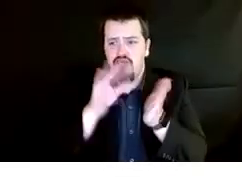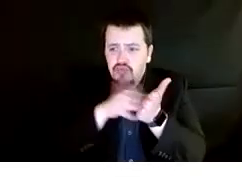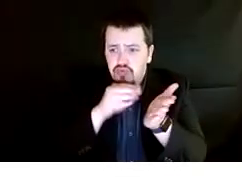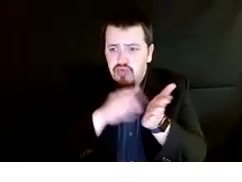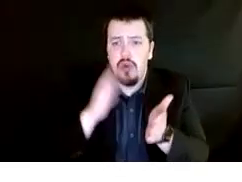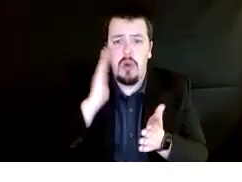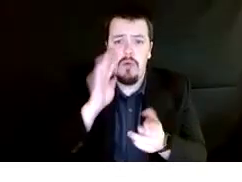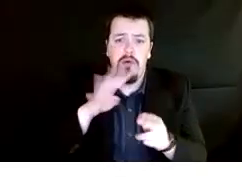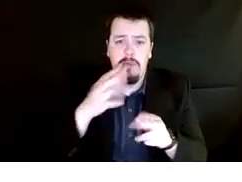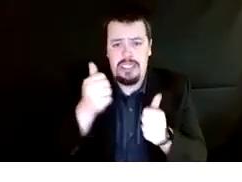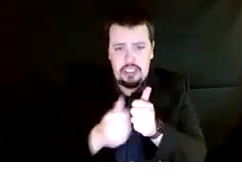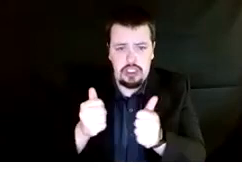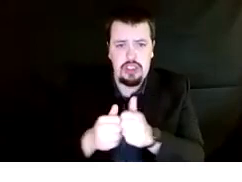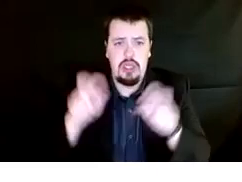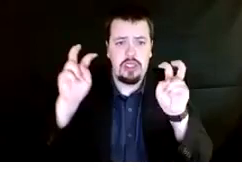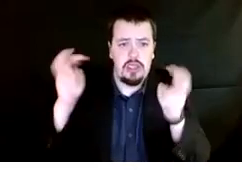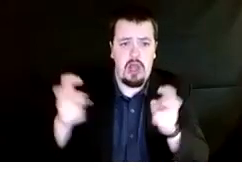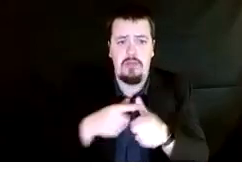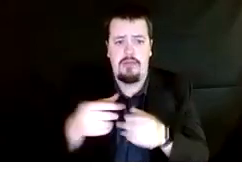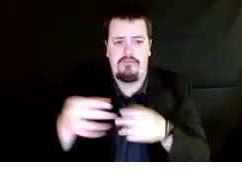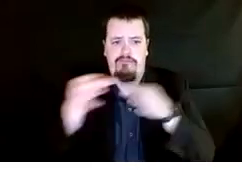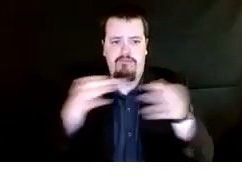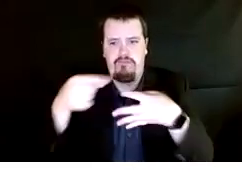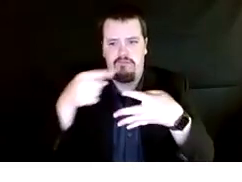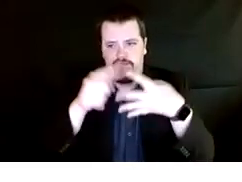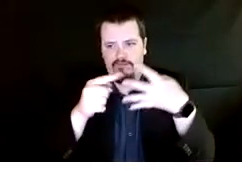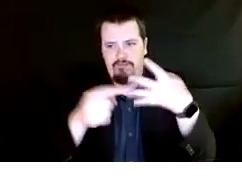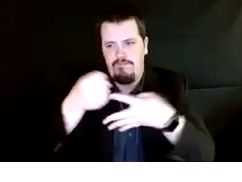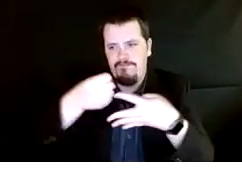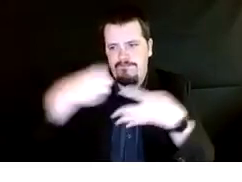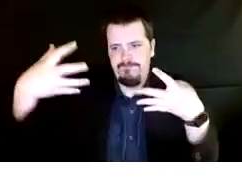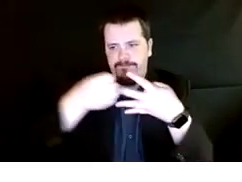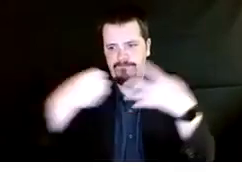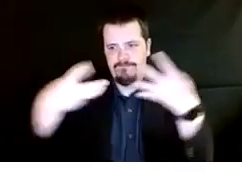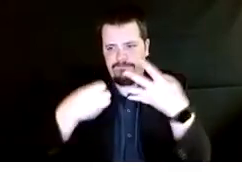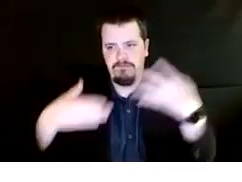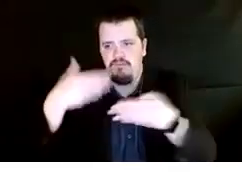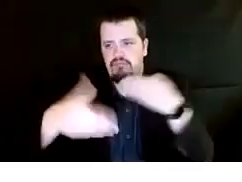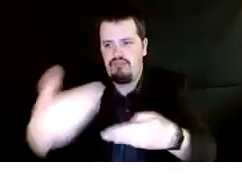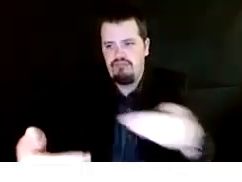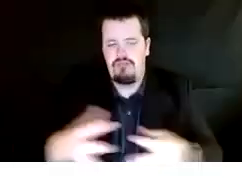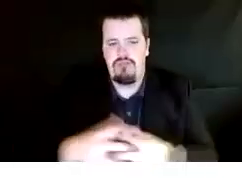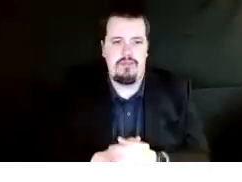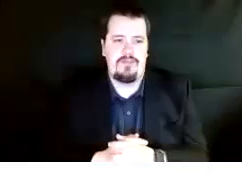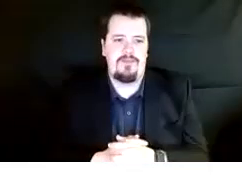each of these topics and expand on them as we go through the presentation ...the first thing is that